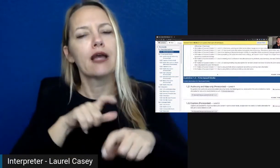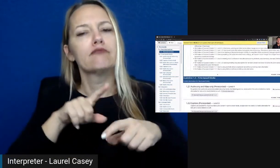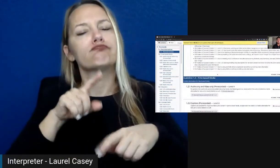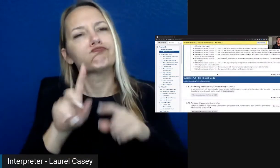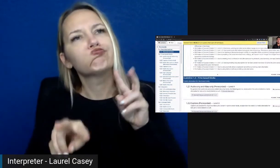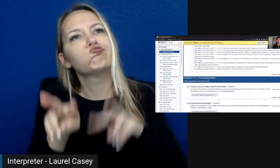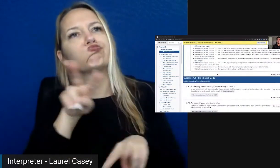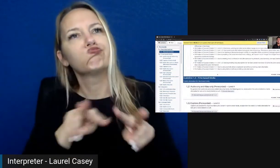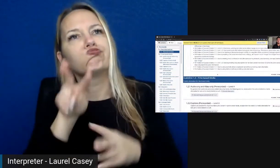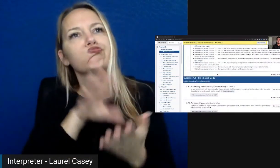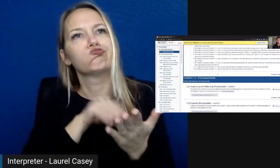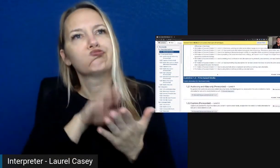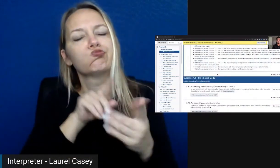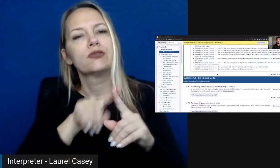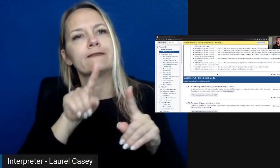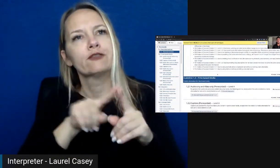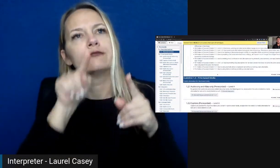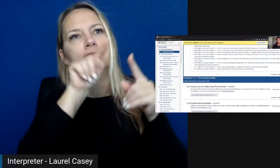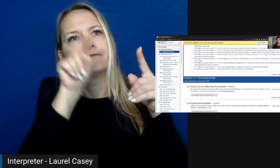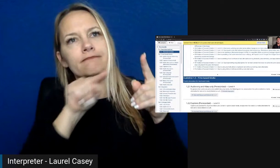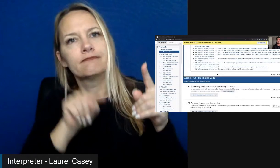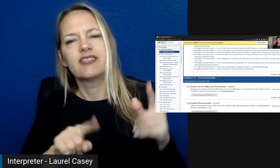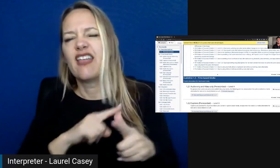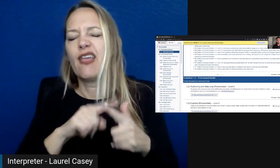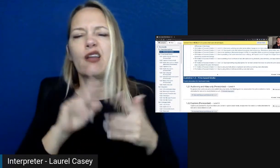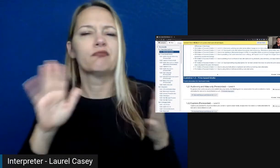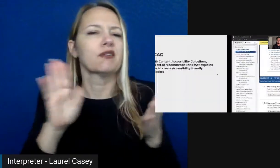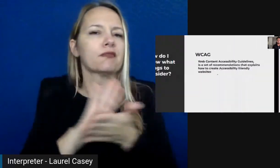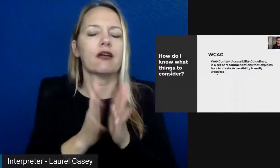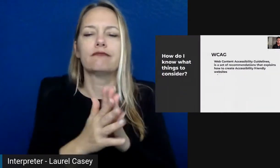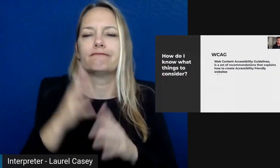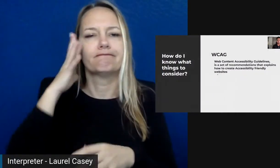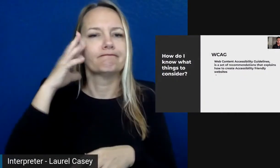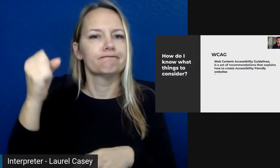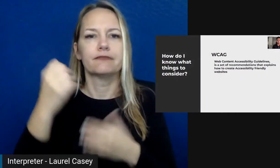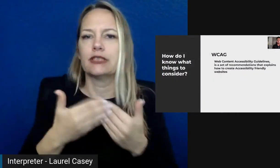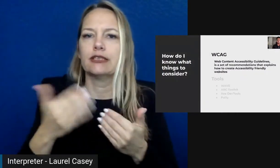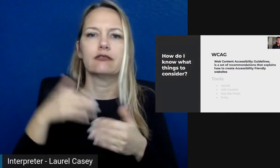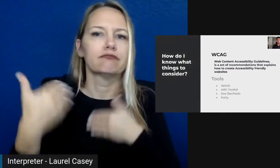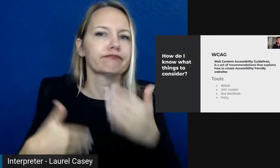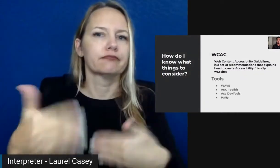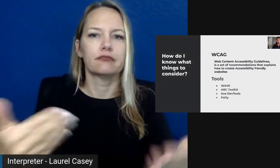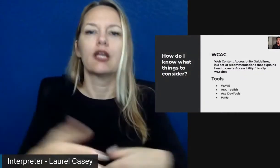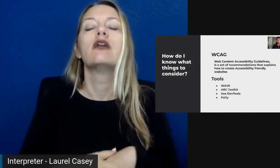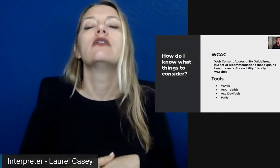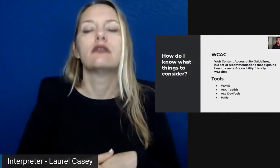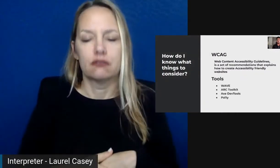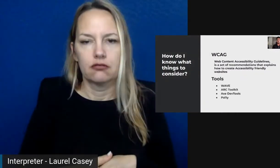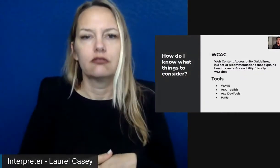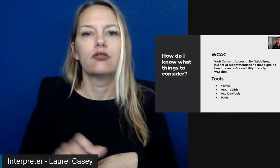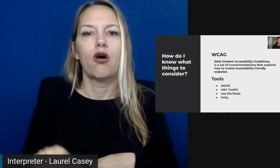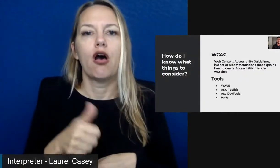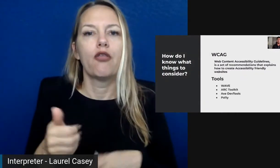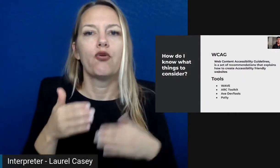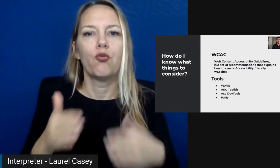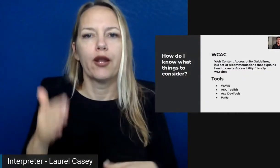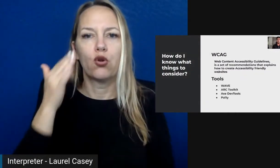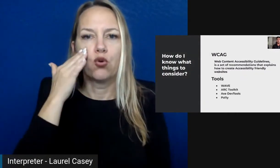And after some time this also becomes a firsthand nature. All right, so the other way to know what are the accessibility violations